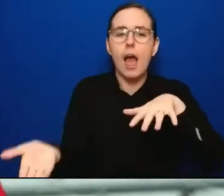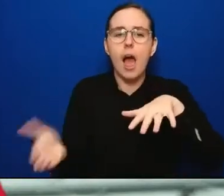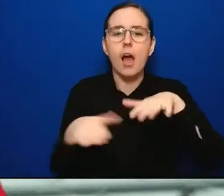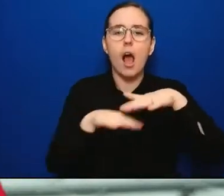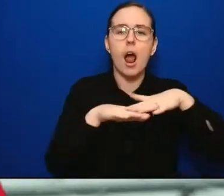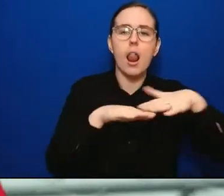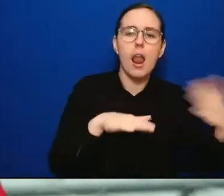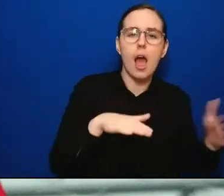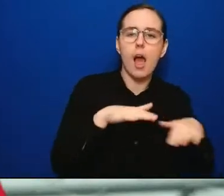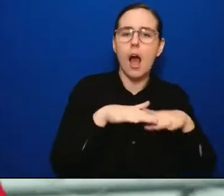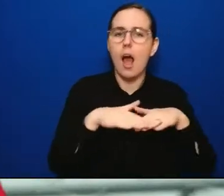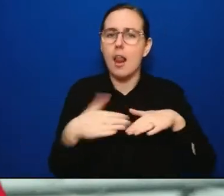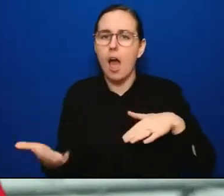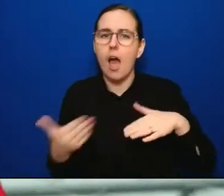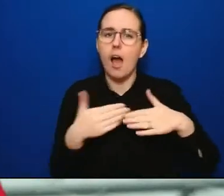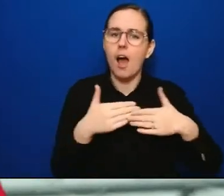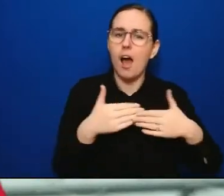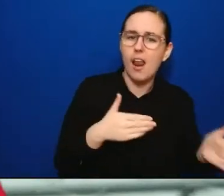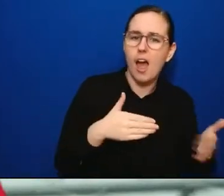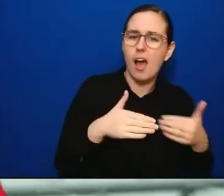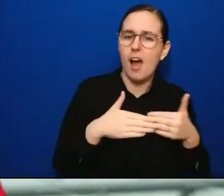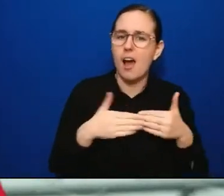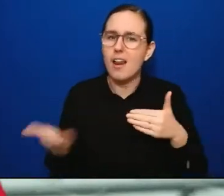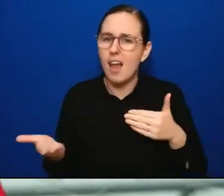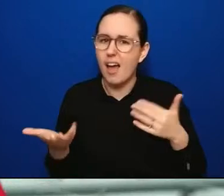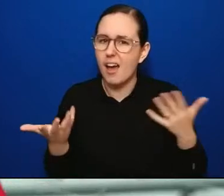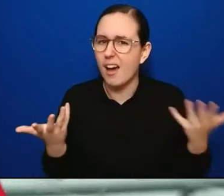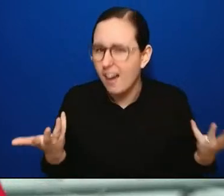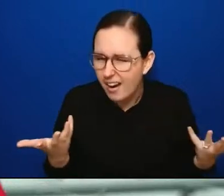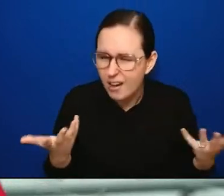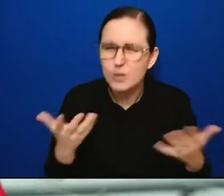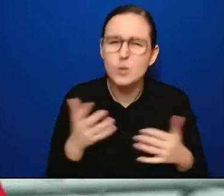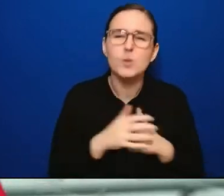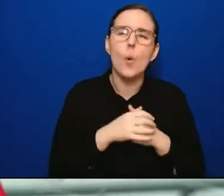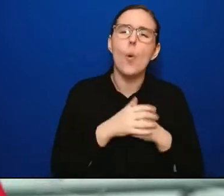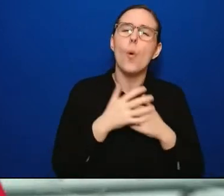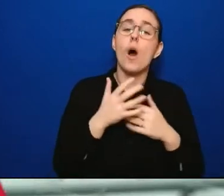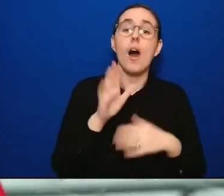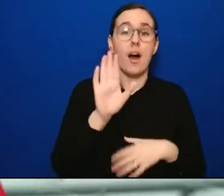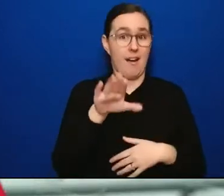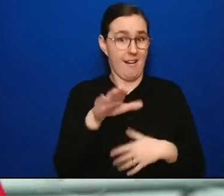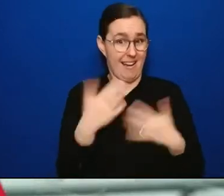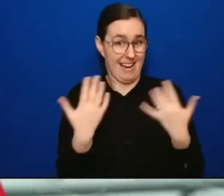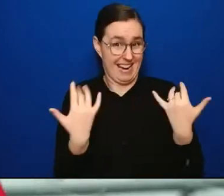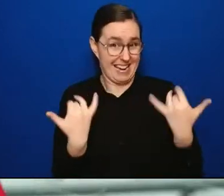individualized personal law, Personal management and You know , All of this is aligned with